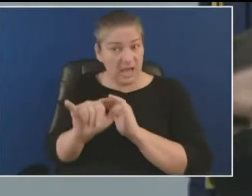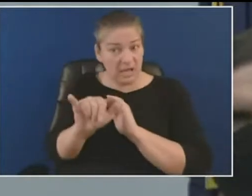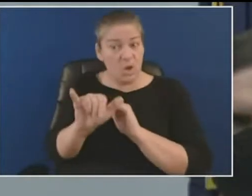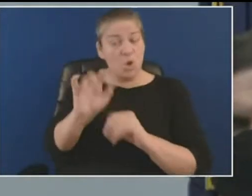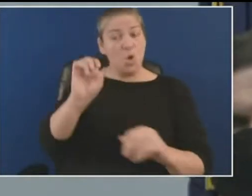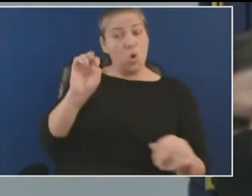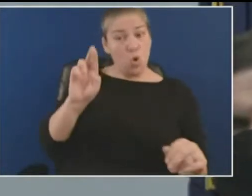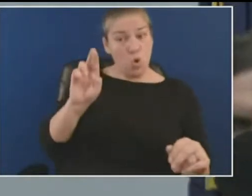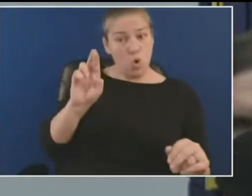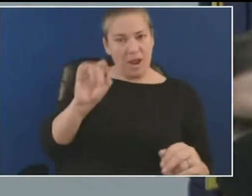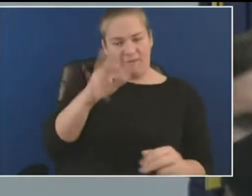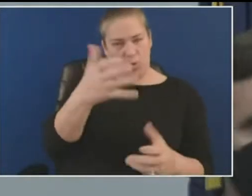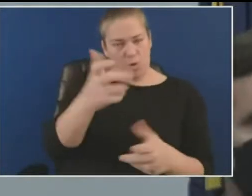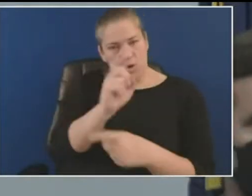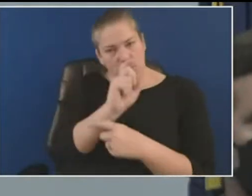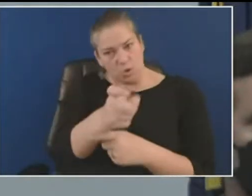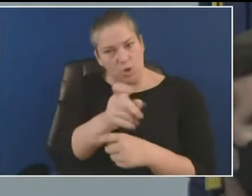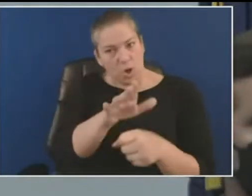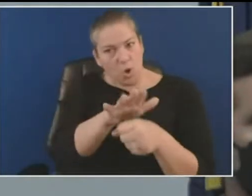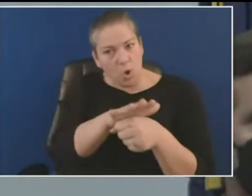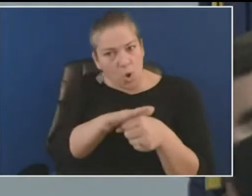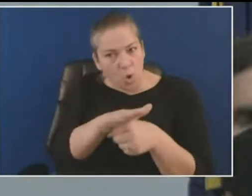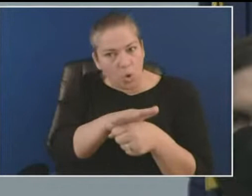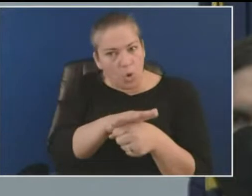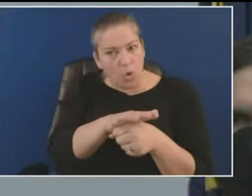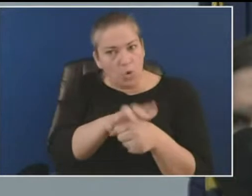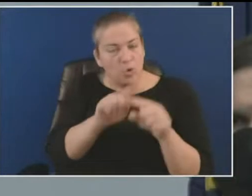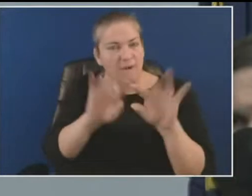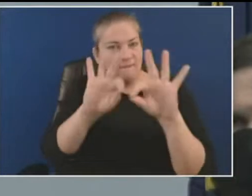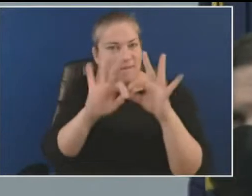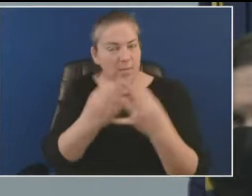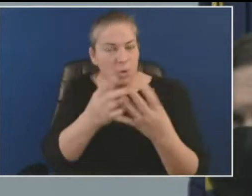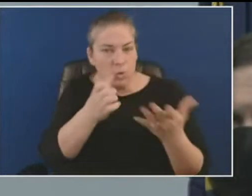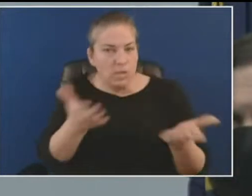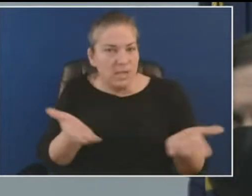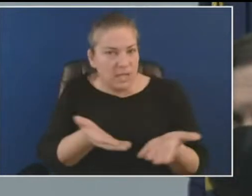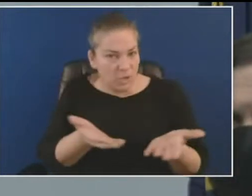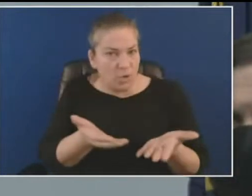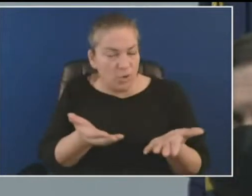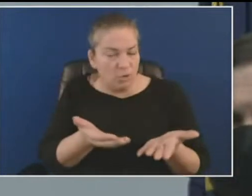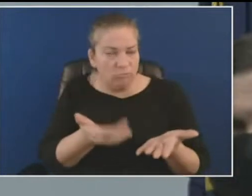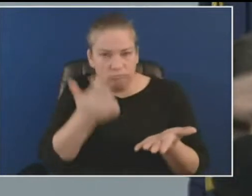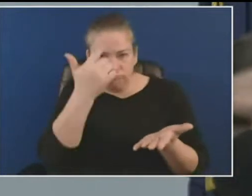to the families that are in need. Here again, we are amongst heroes.